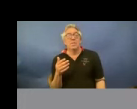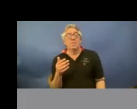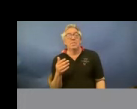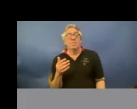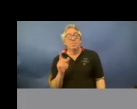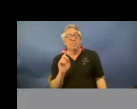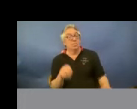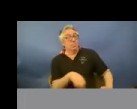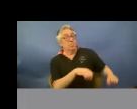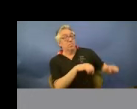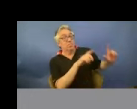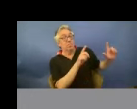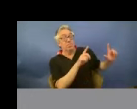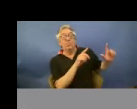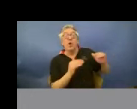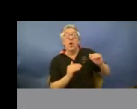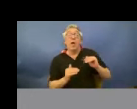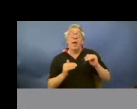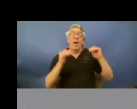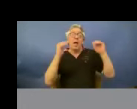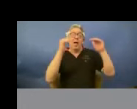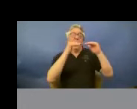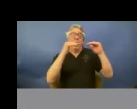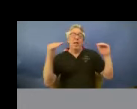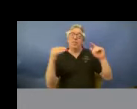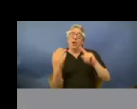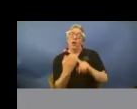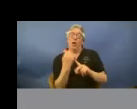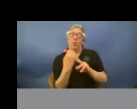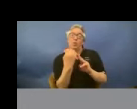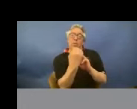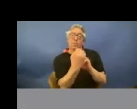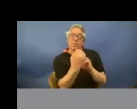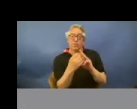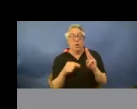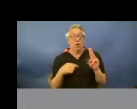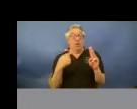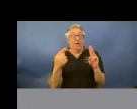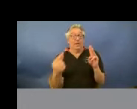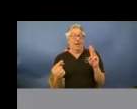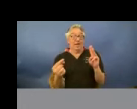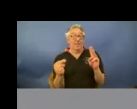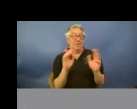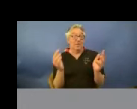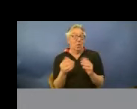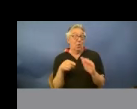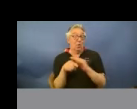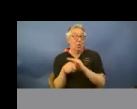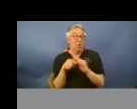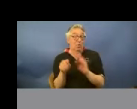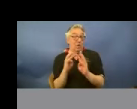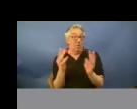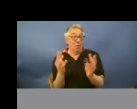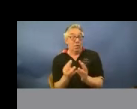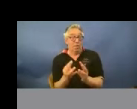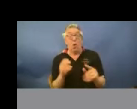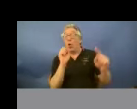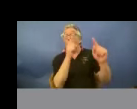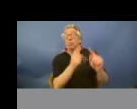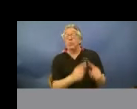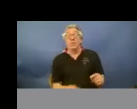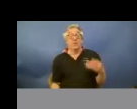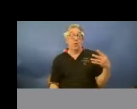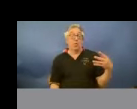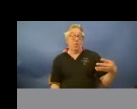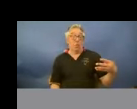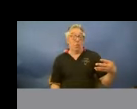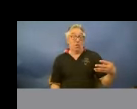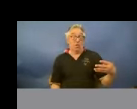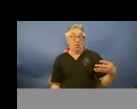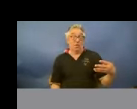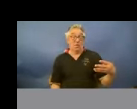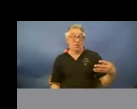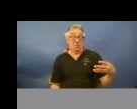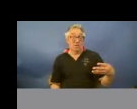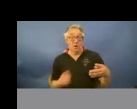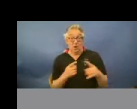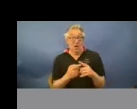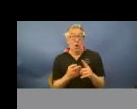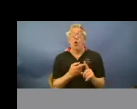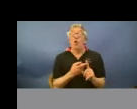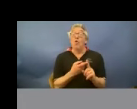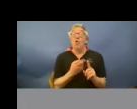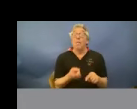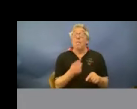You can find different types of pledges for these objectives that we presented, and some